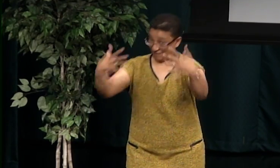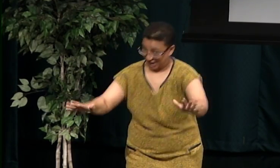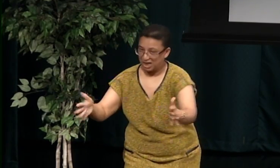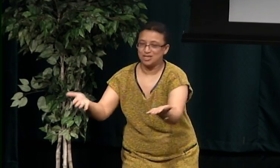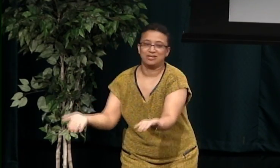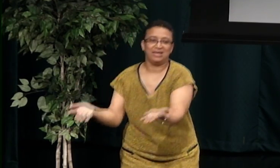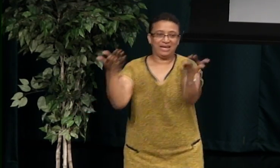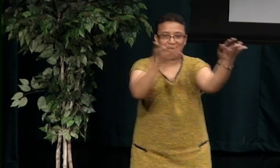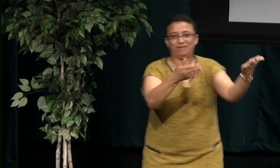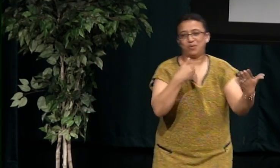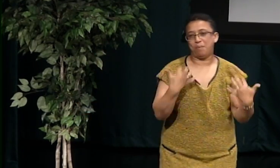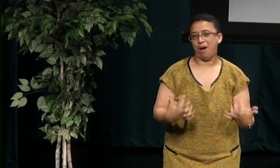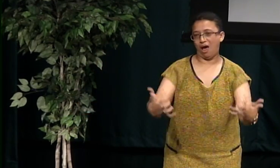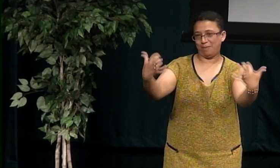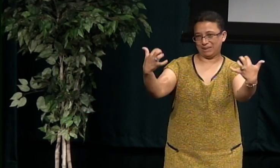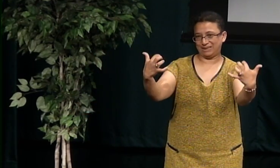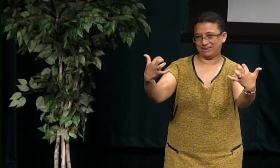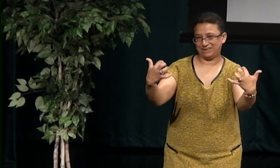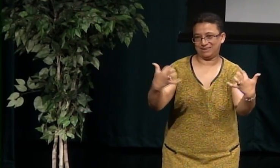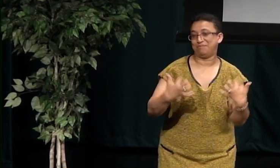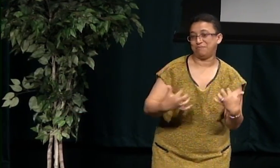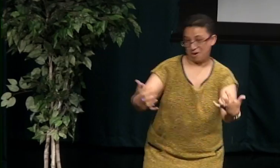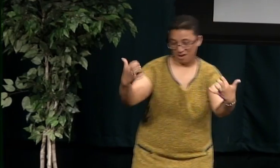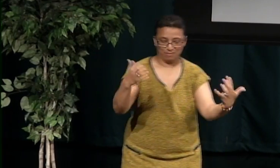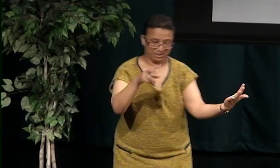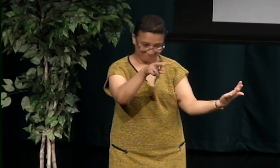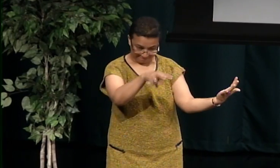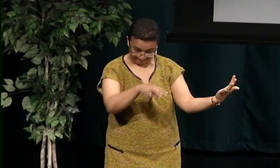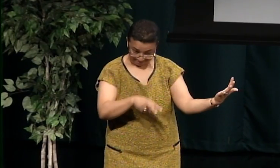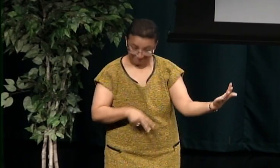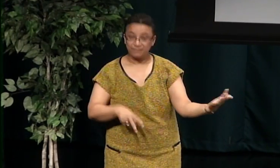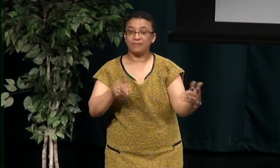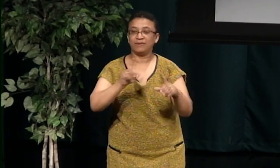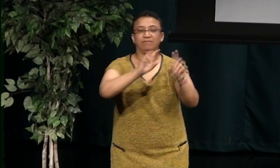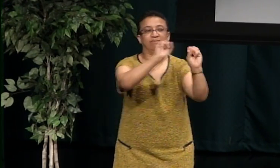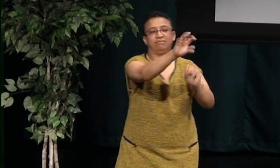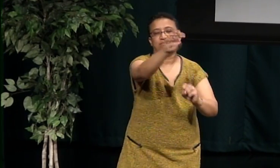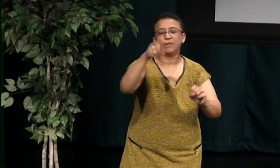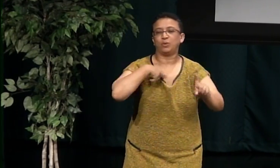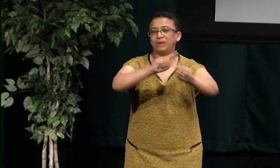Once we do that, it goes to parliament.